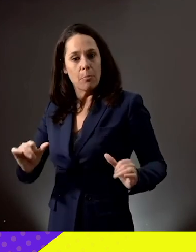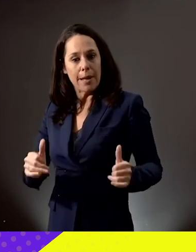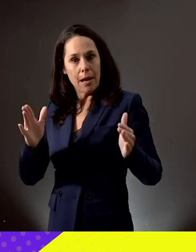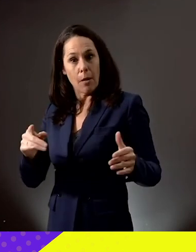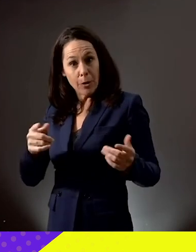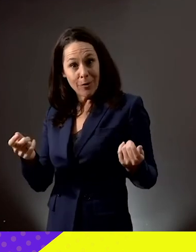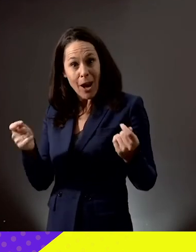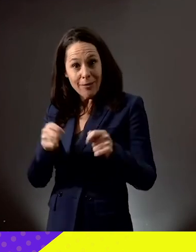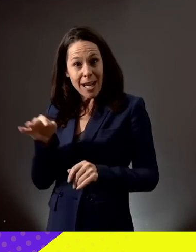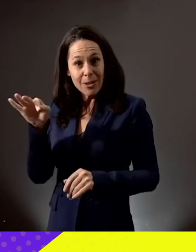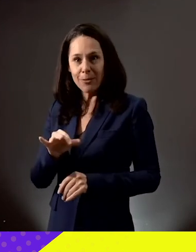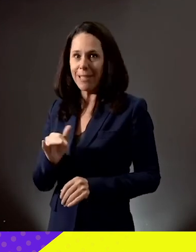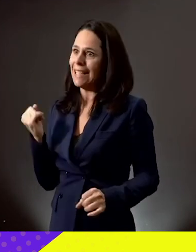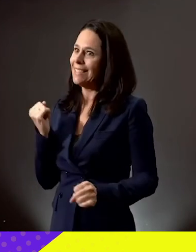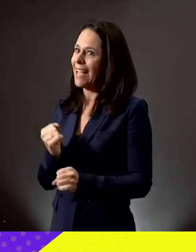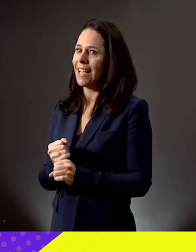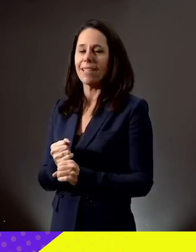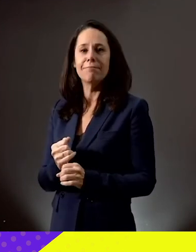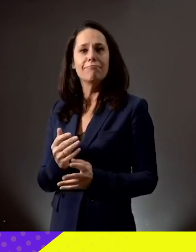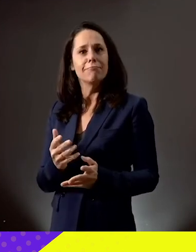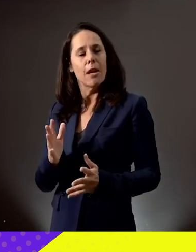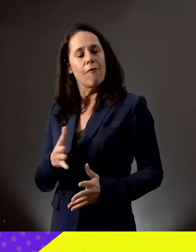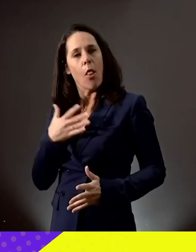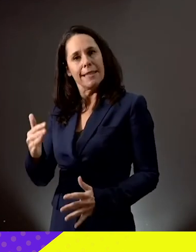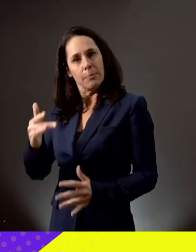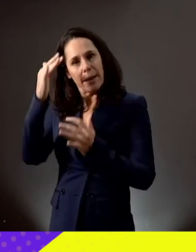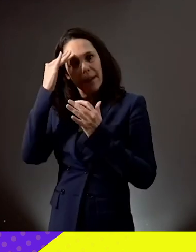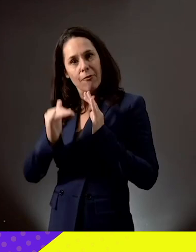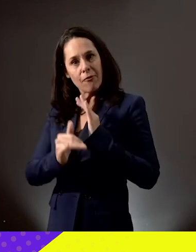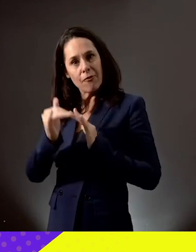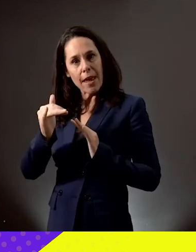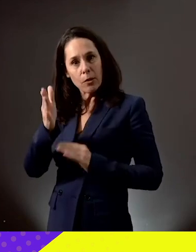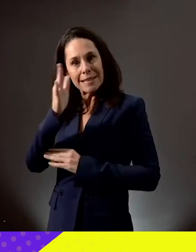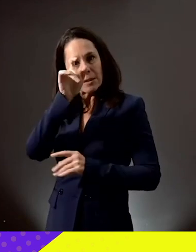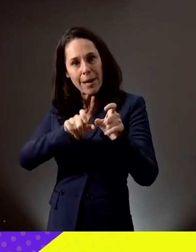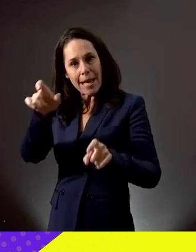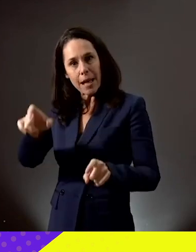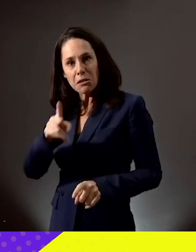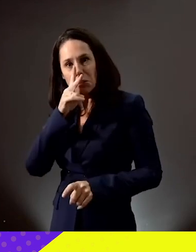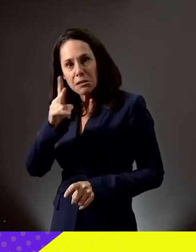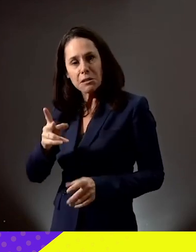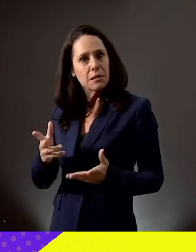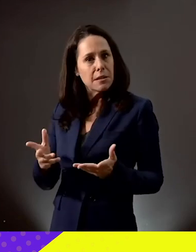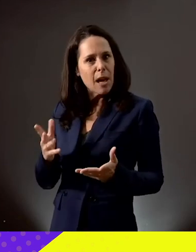It's been inspirational. We've seen many speakers. What would you like to say to today's participants?